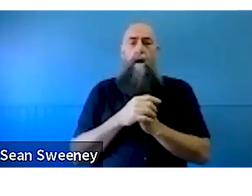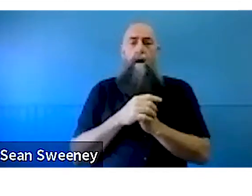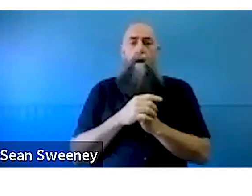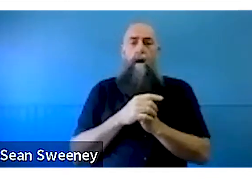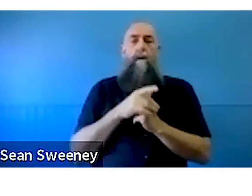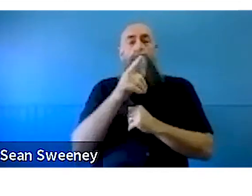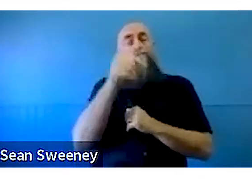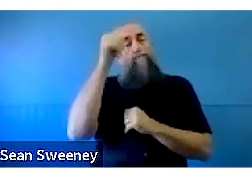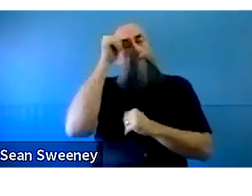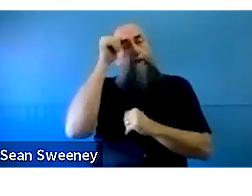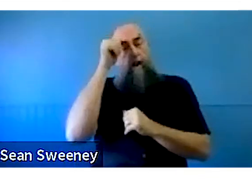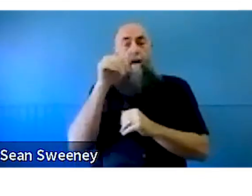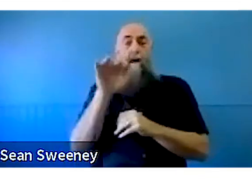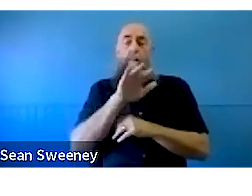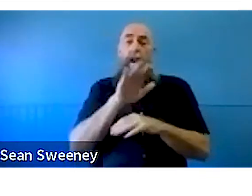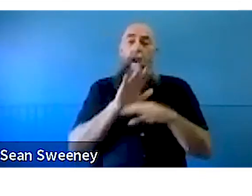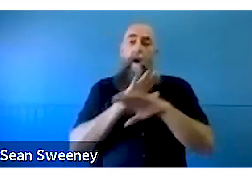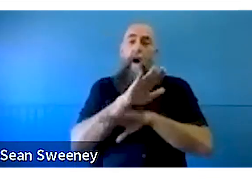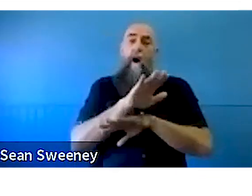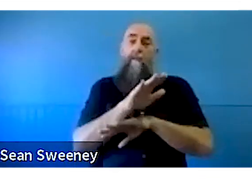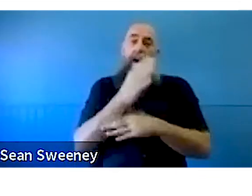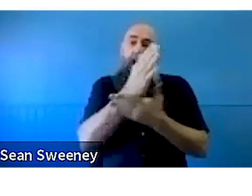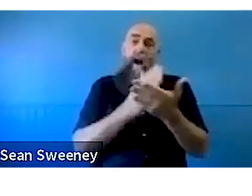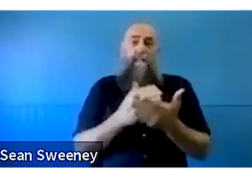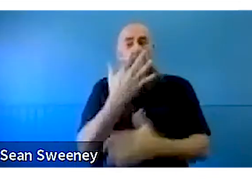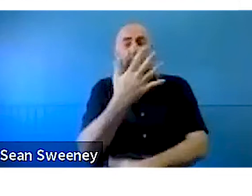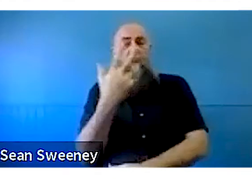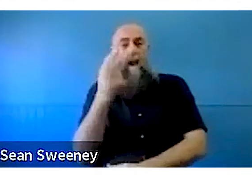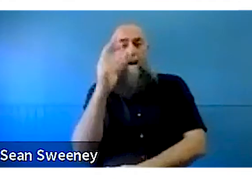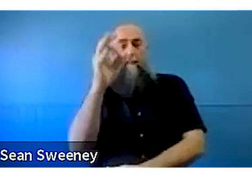and 18% have a severe or profound disability.